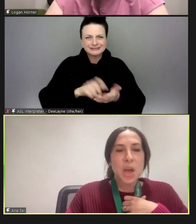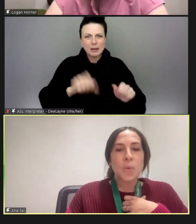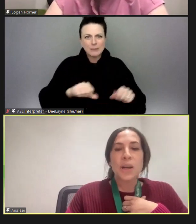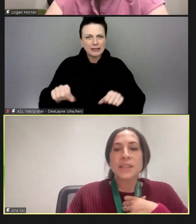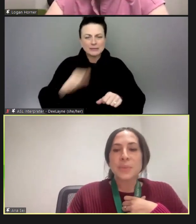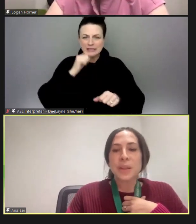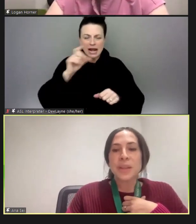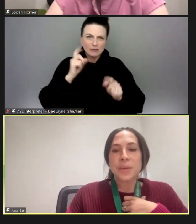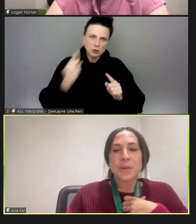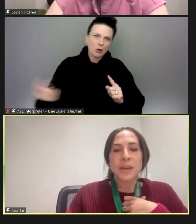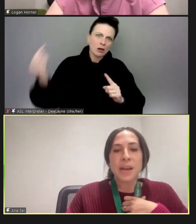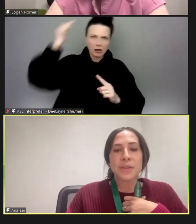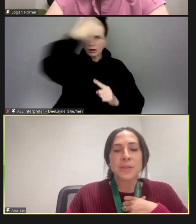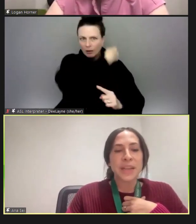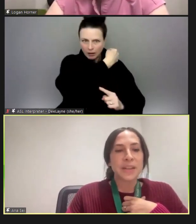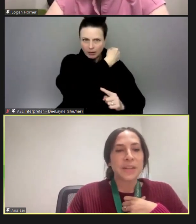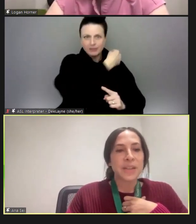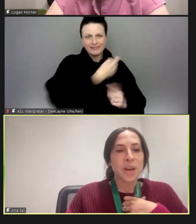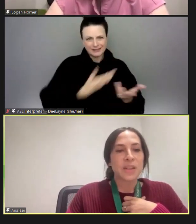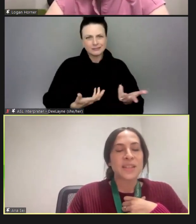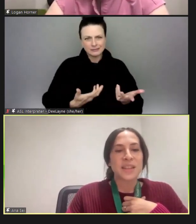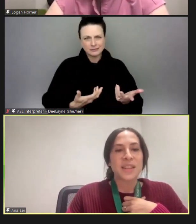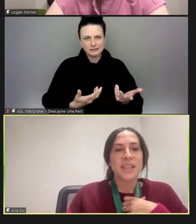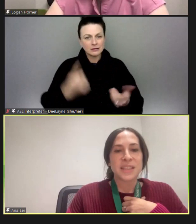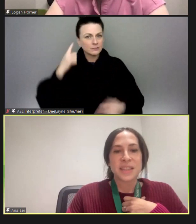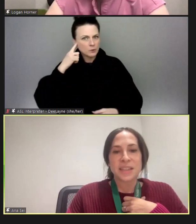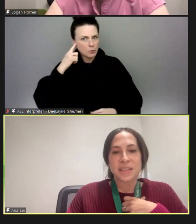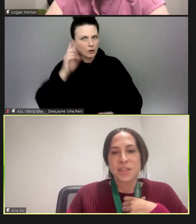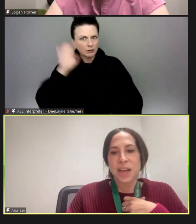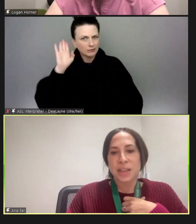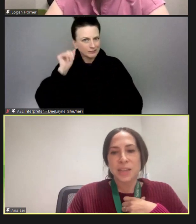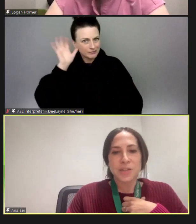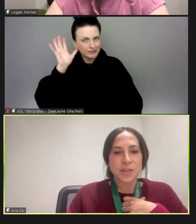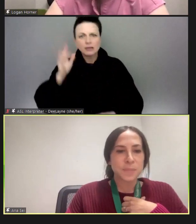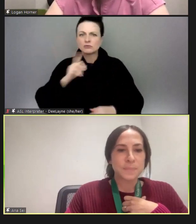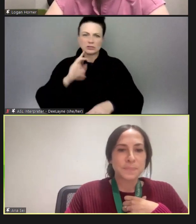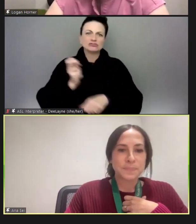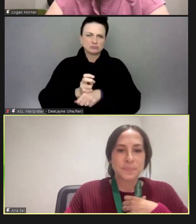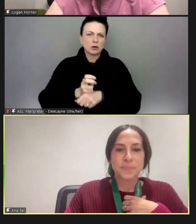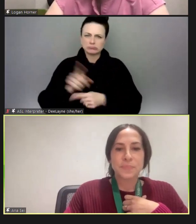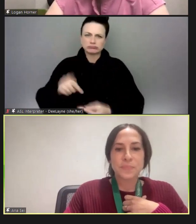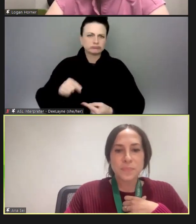whereas with a unilateral hearing loss this is a